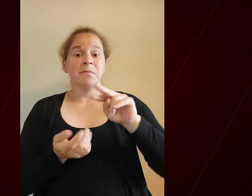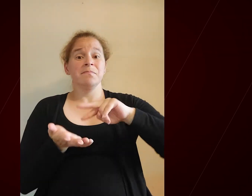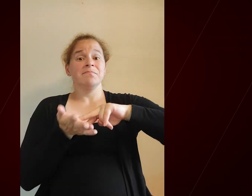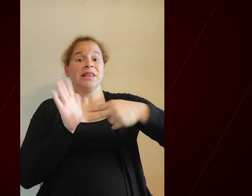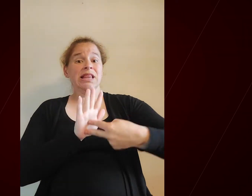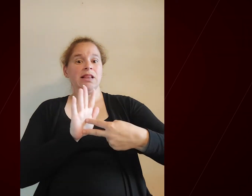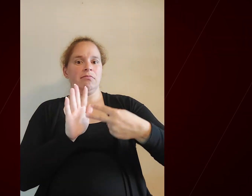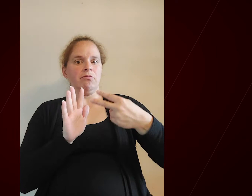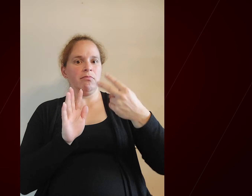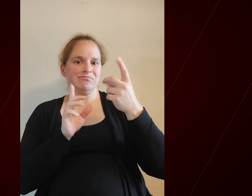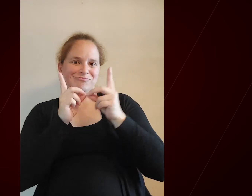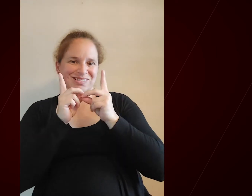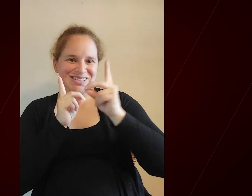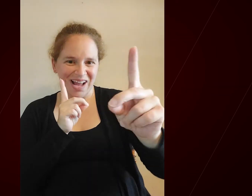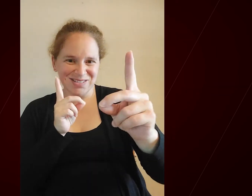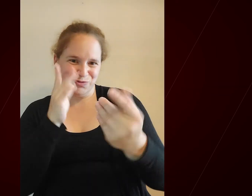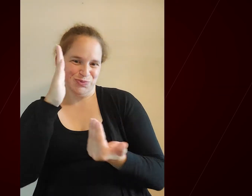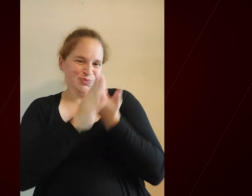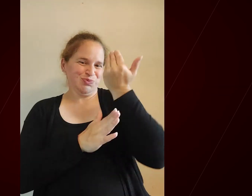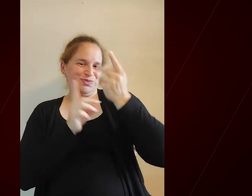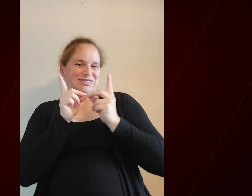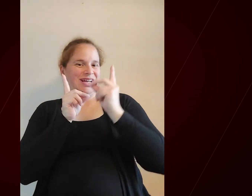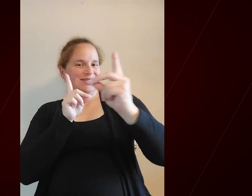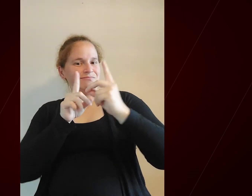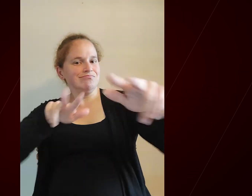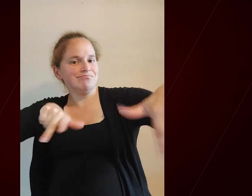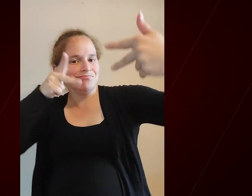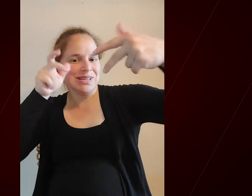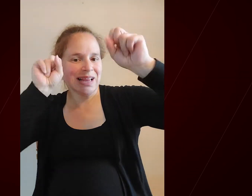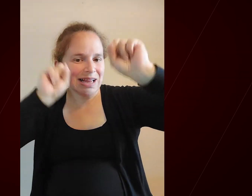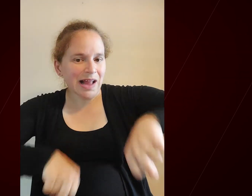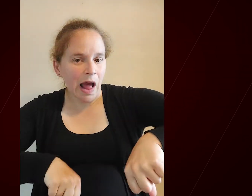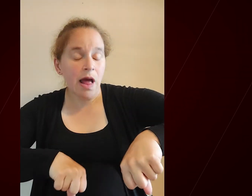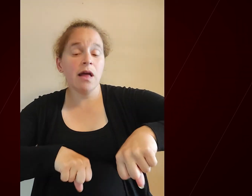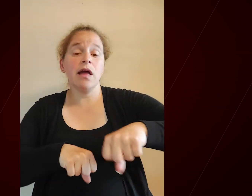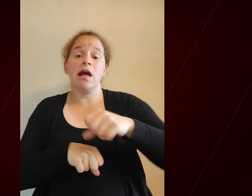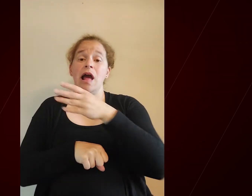which means we would have to connect through video phones.